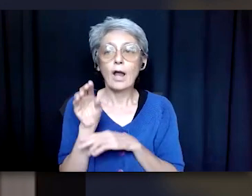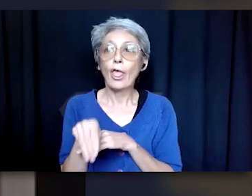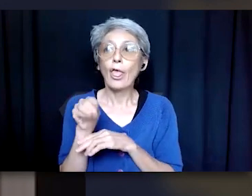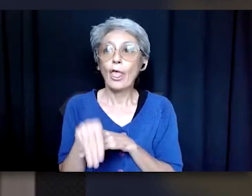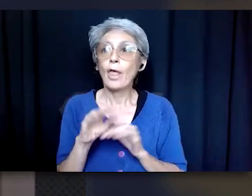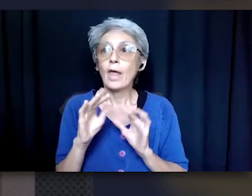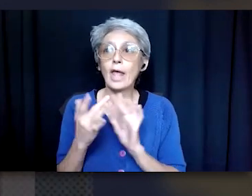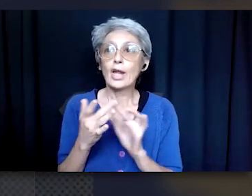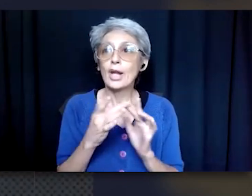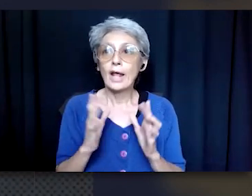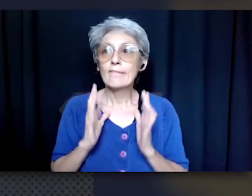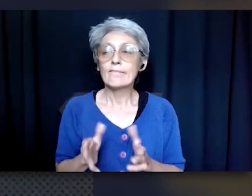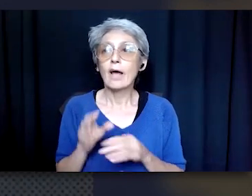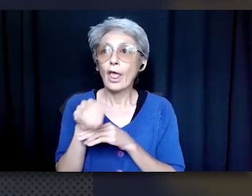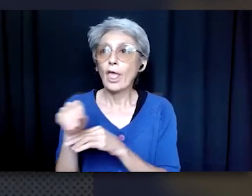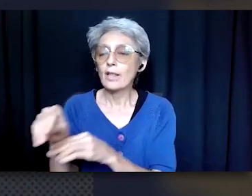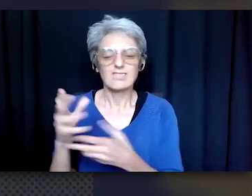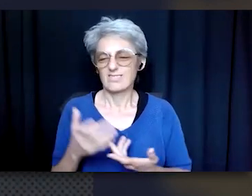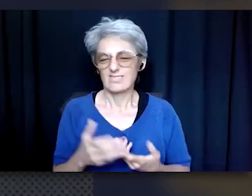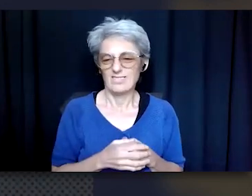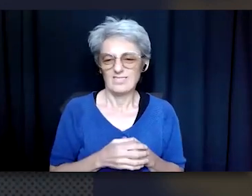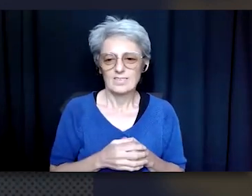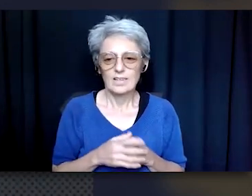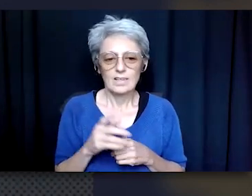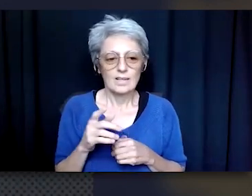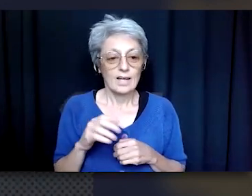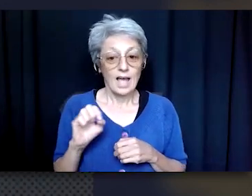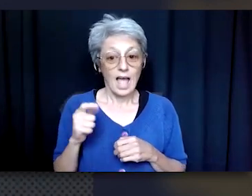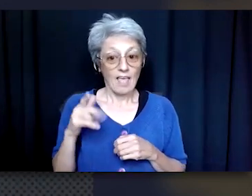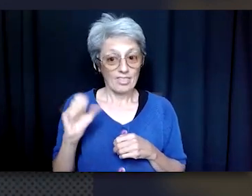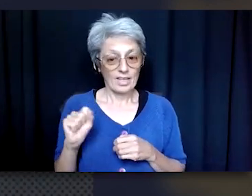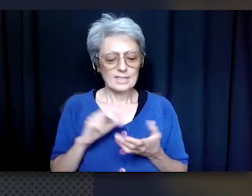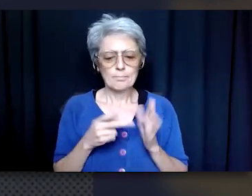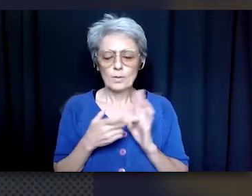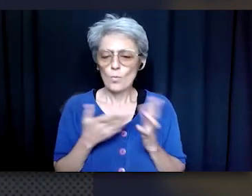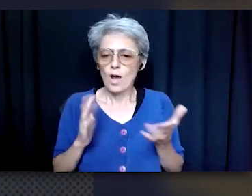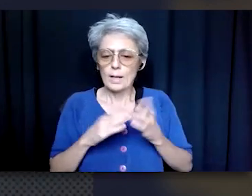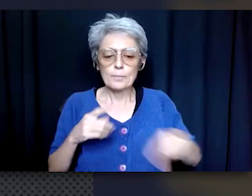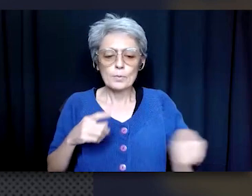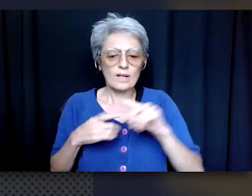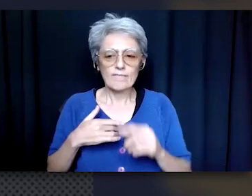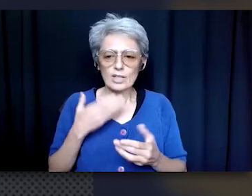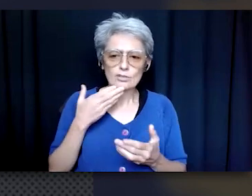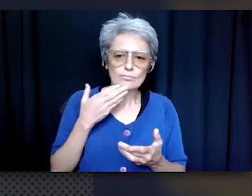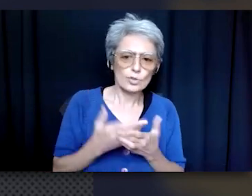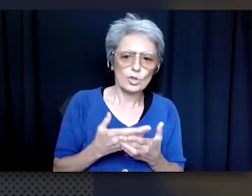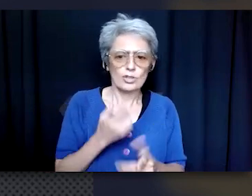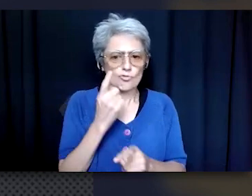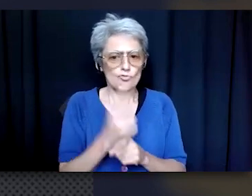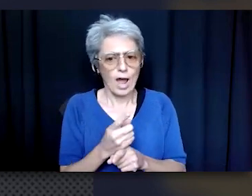Ethics are community morals, right? Your personal morals are your own, your own lights, your sense